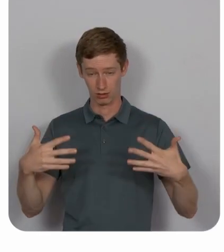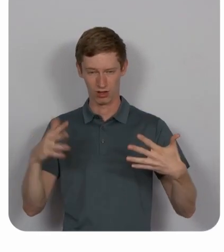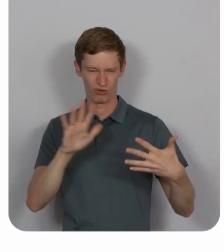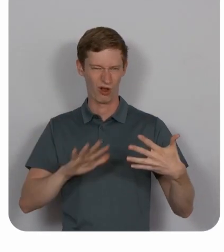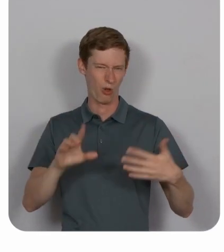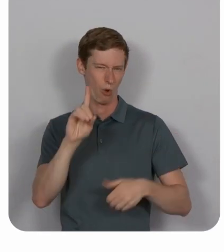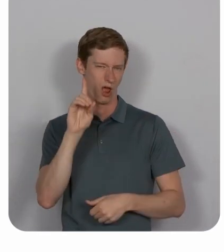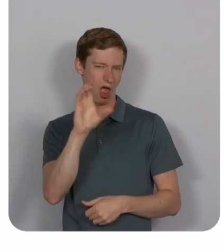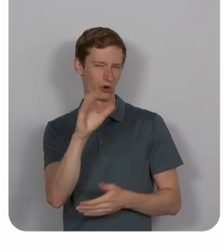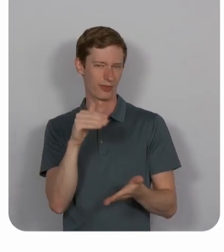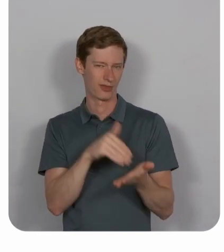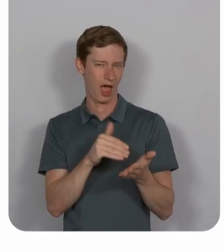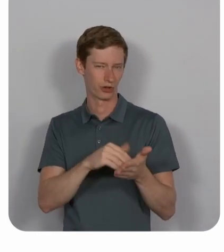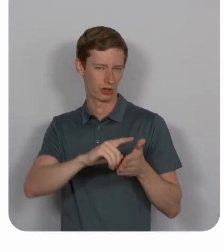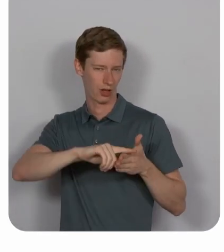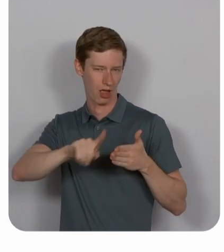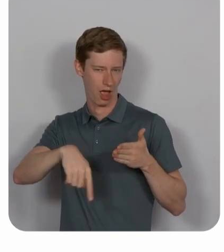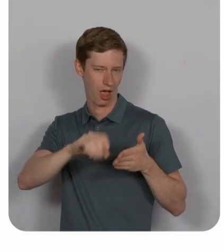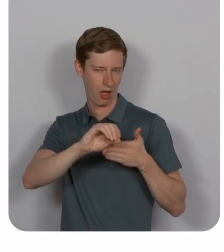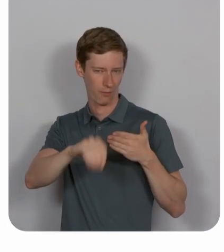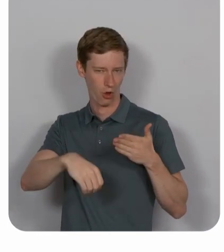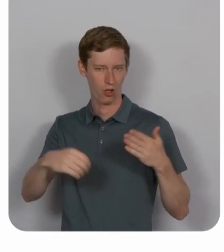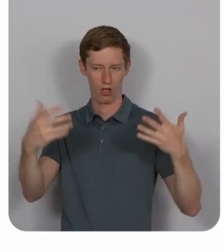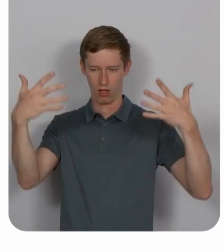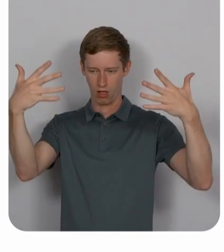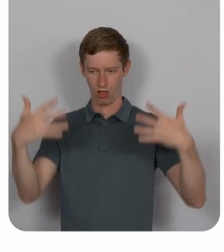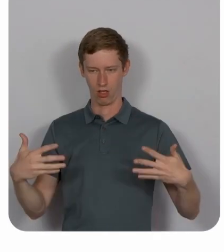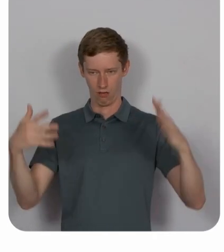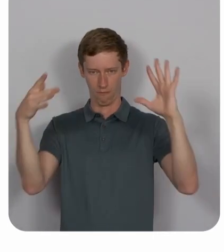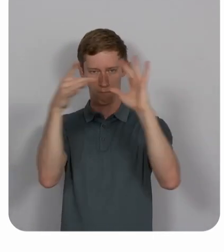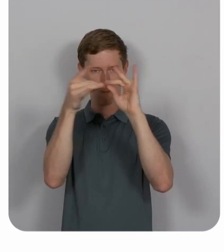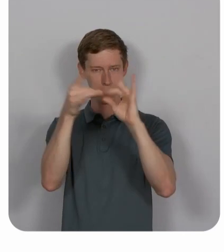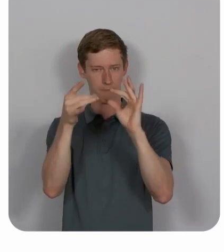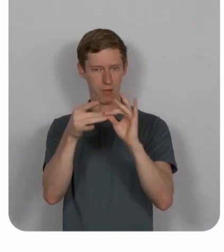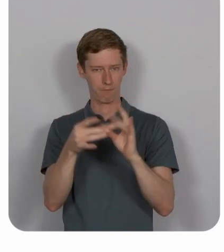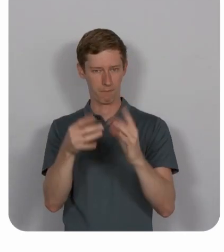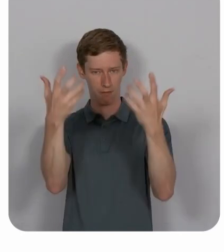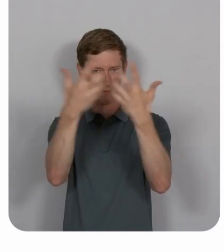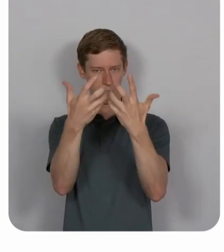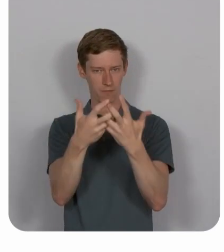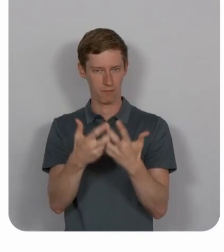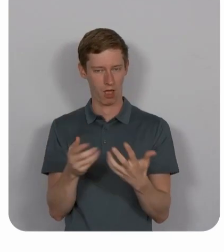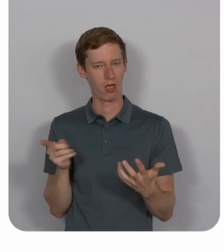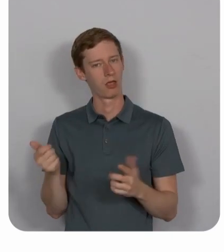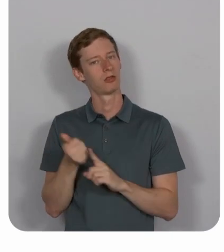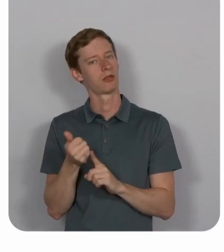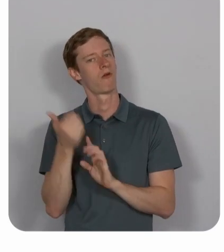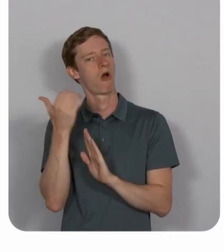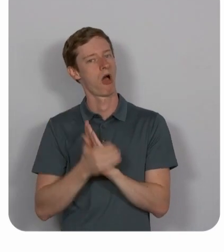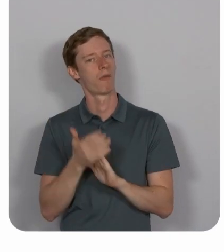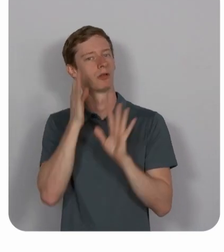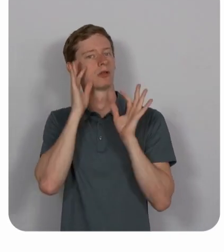about 100,000 outputs, let’s say, and we feed them into that backward model and it determines what the instructions would have been.